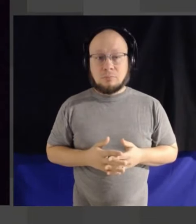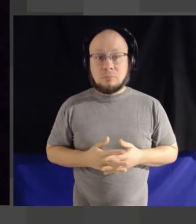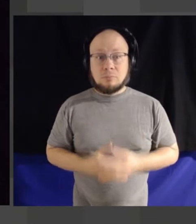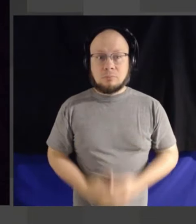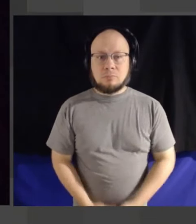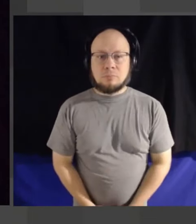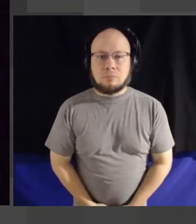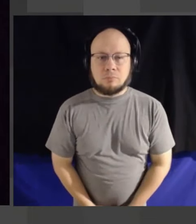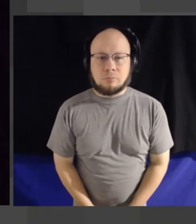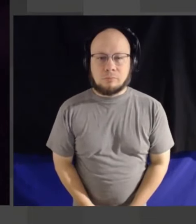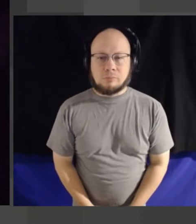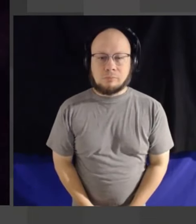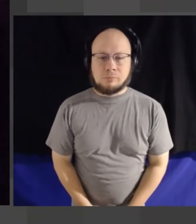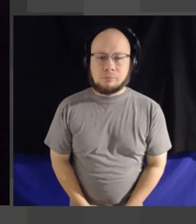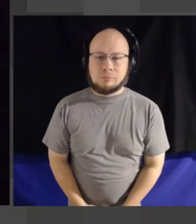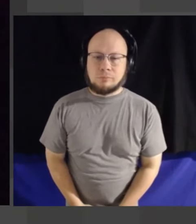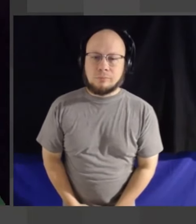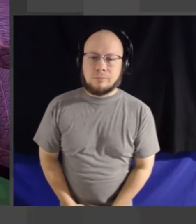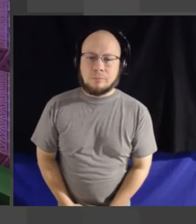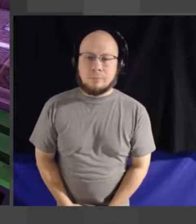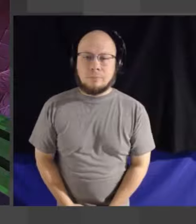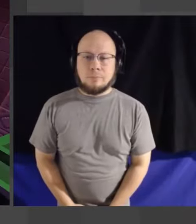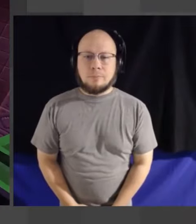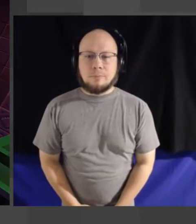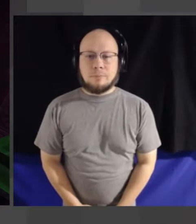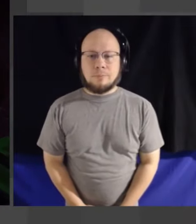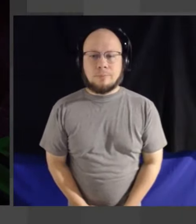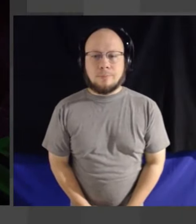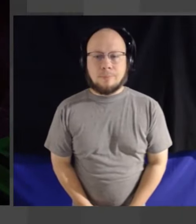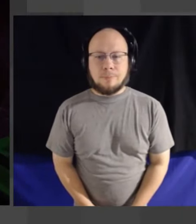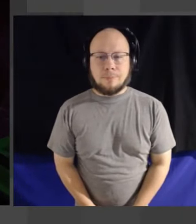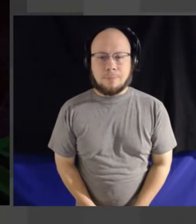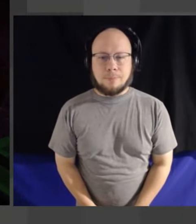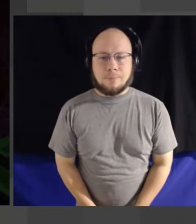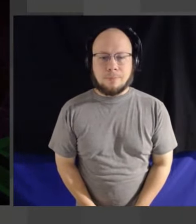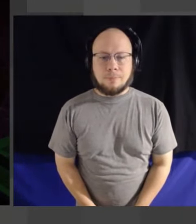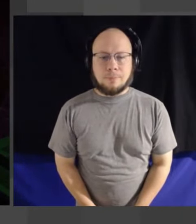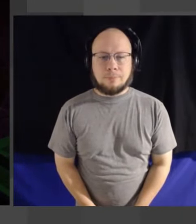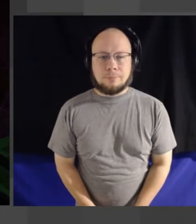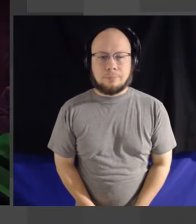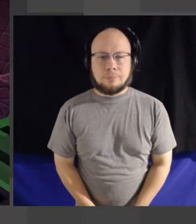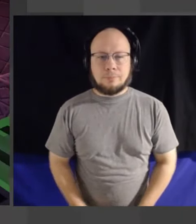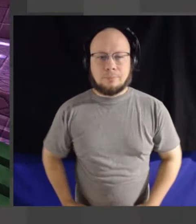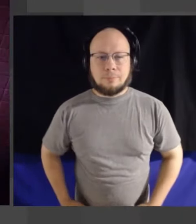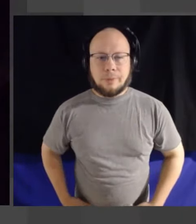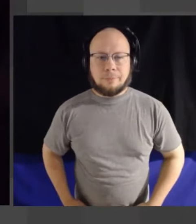DEFINITELY HAVE SOME TWIST UP AHEAD AND HERE IS THE FIRST ONE. EVEN I KNOW I CAN'T MAKE THAT